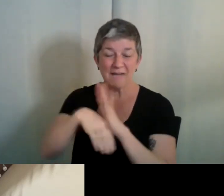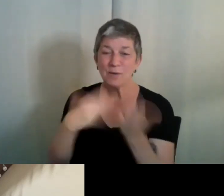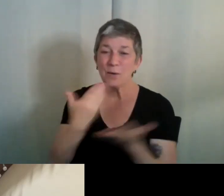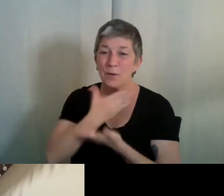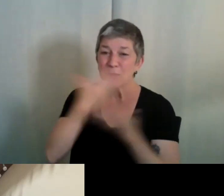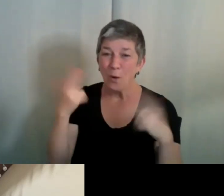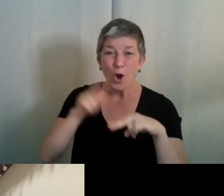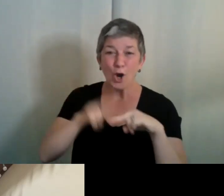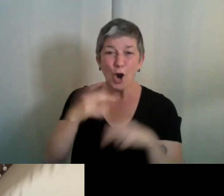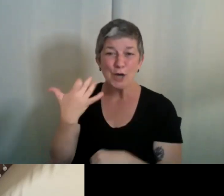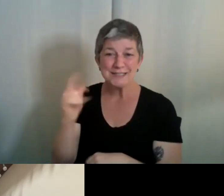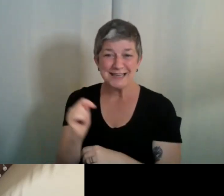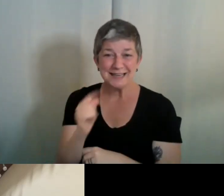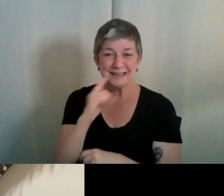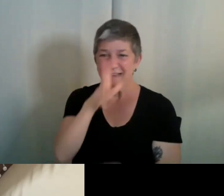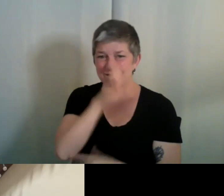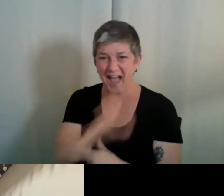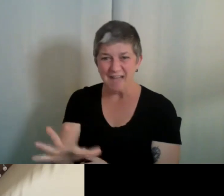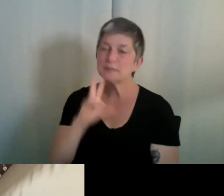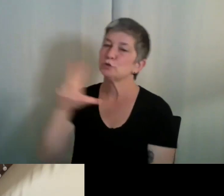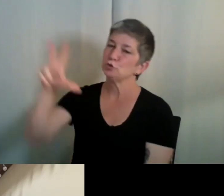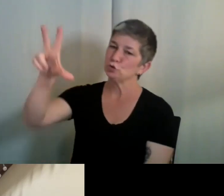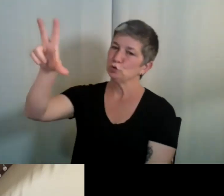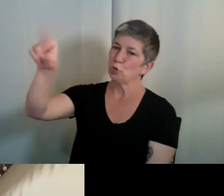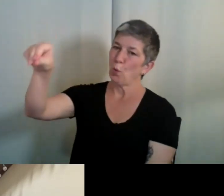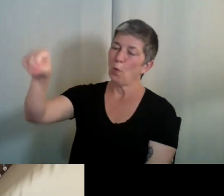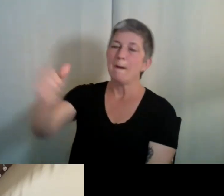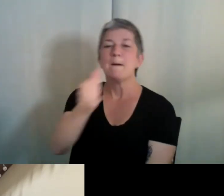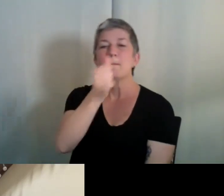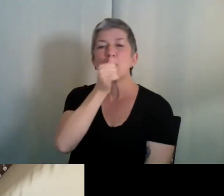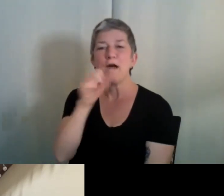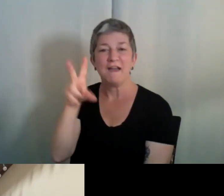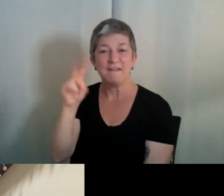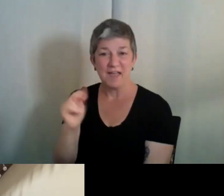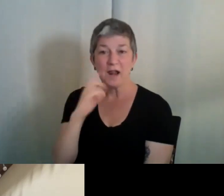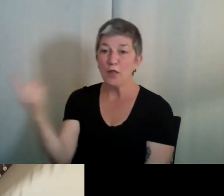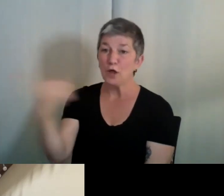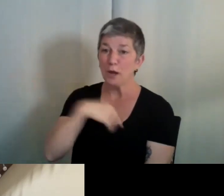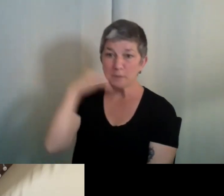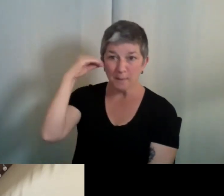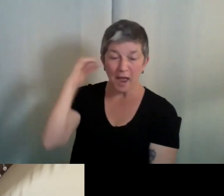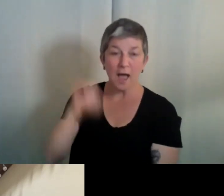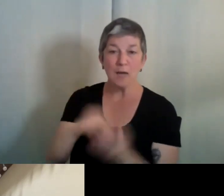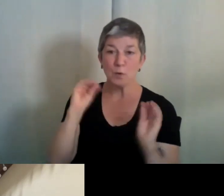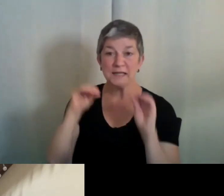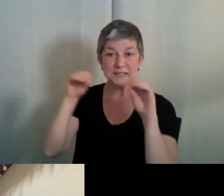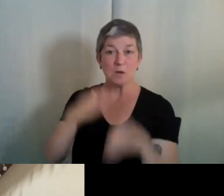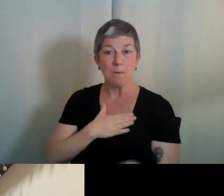five. And I was like, Nope, that's not gonna happen. We're going to get a private van, and they're going to come to my house, and I'm going to install my car seat. And then they're